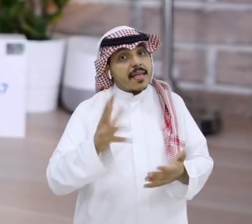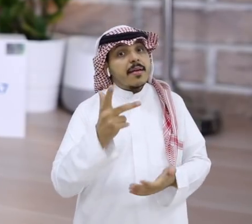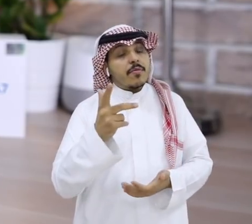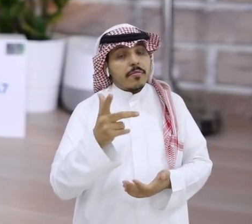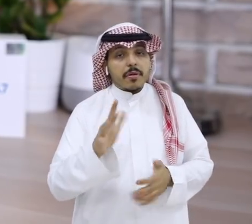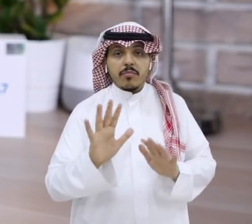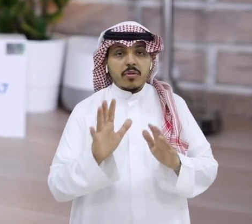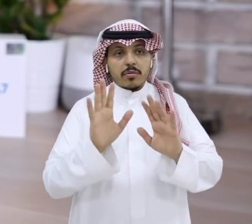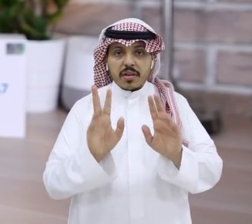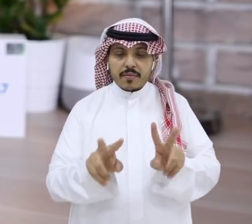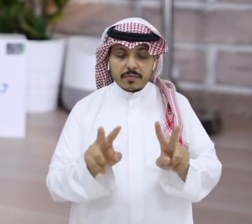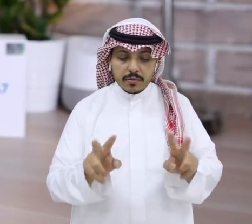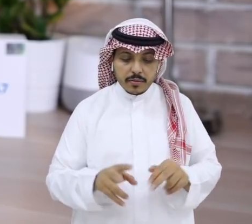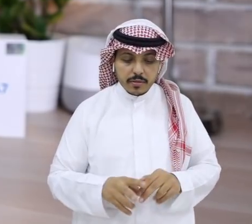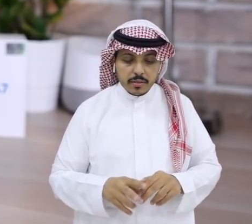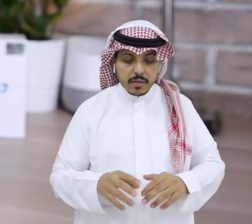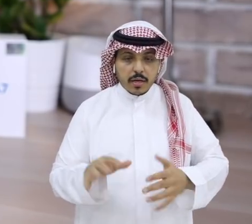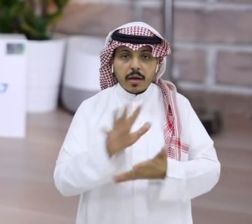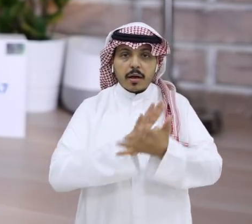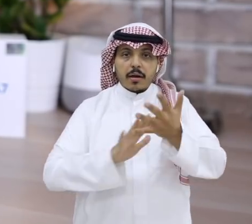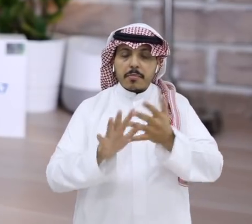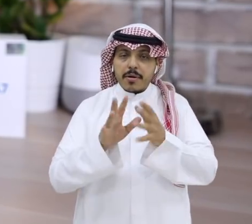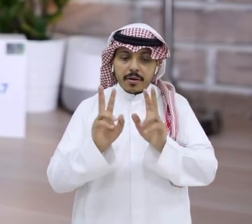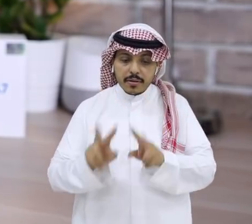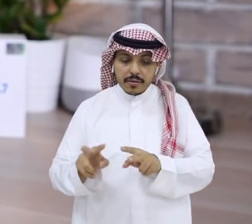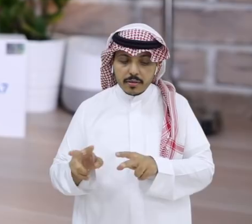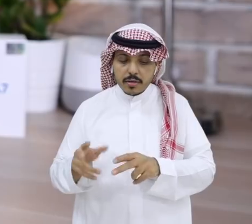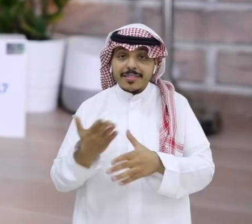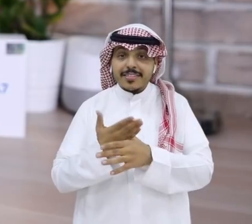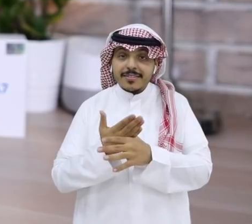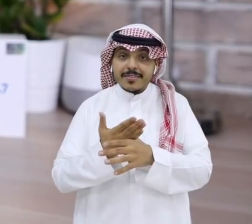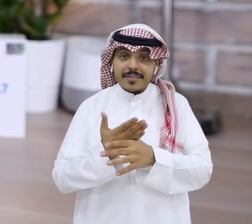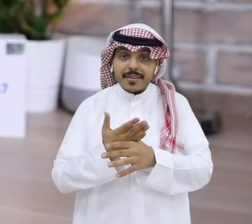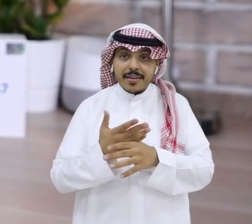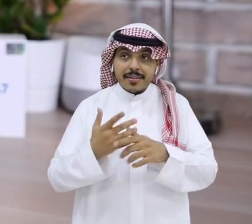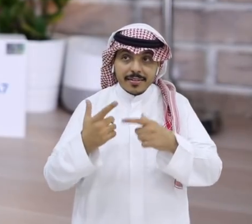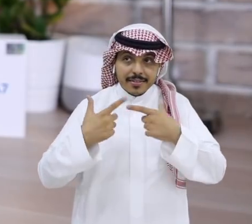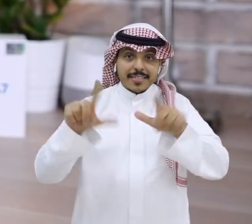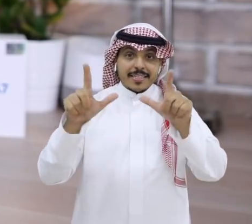Let's go back to the main news. Why don't they want to share the numbers?